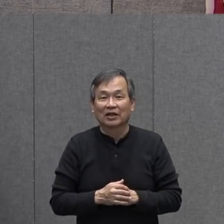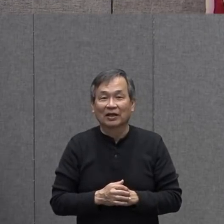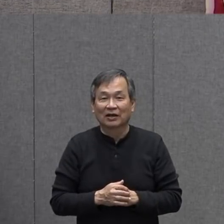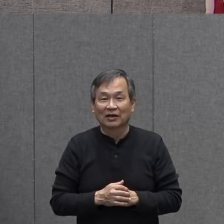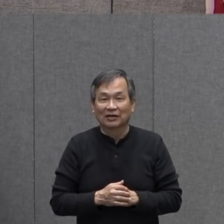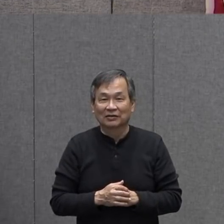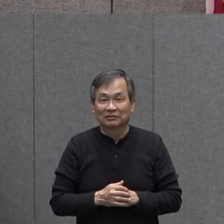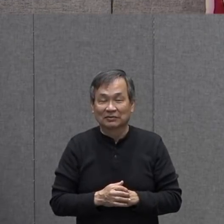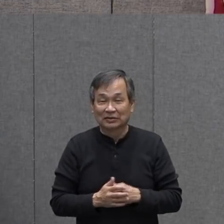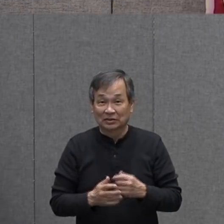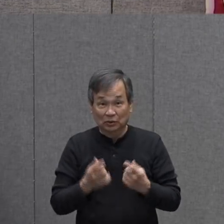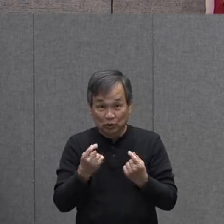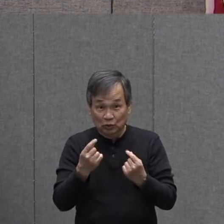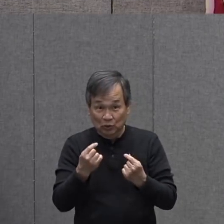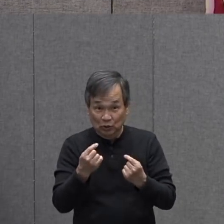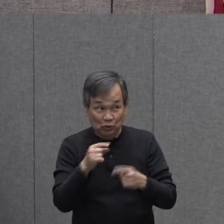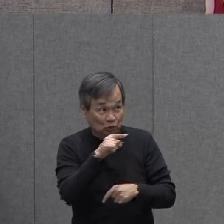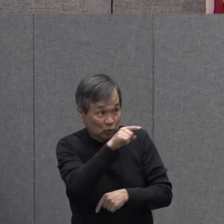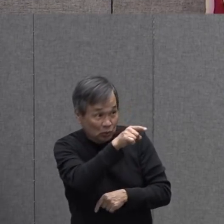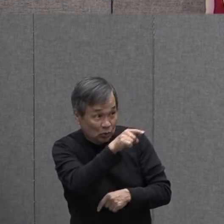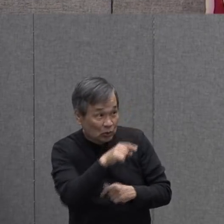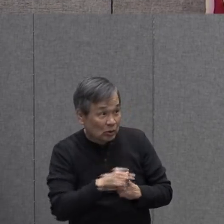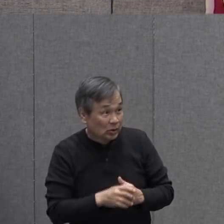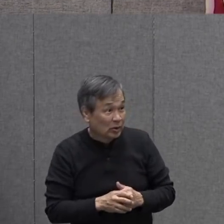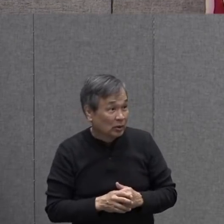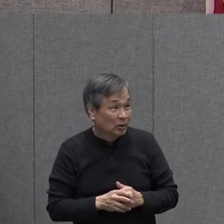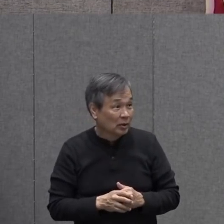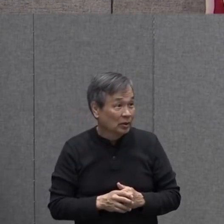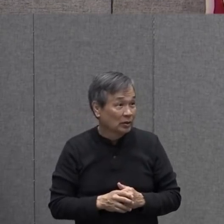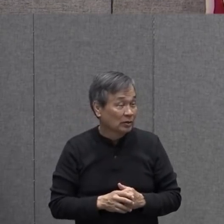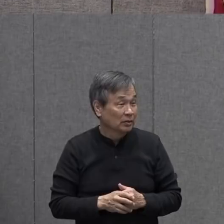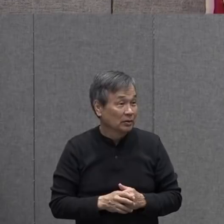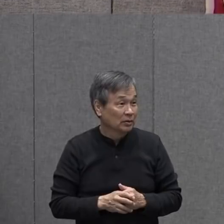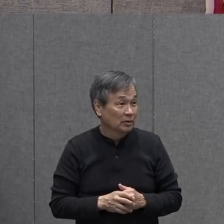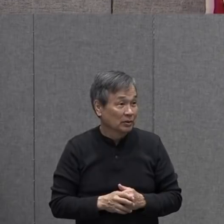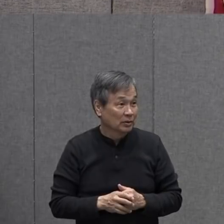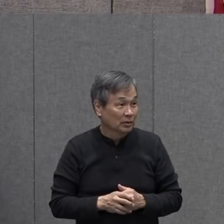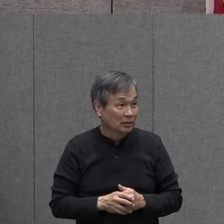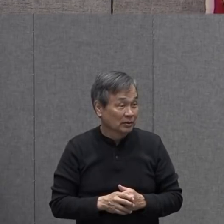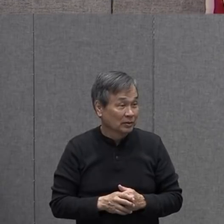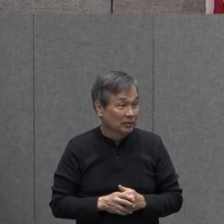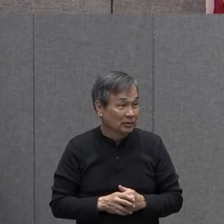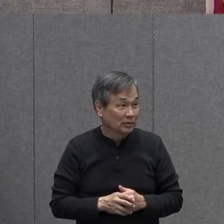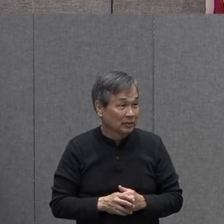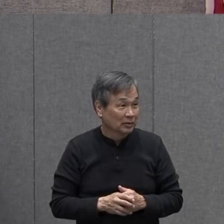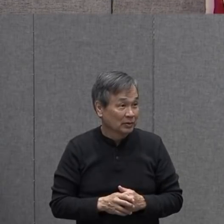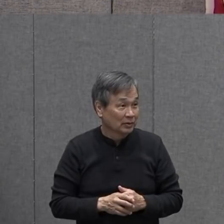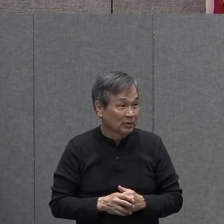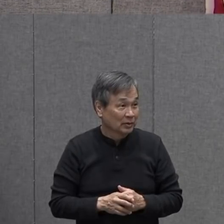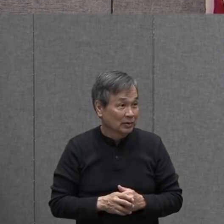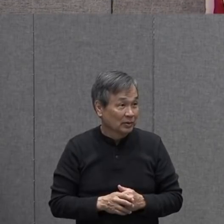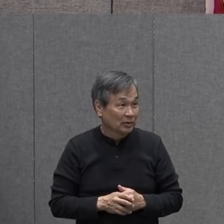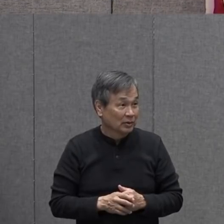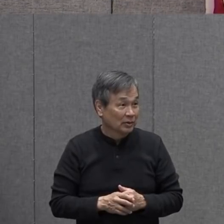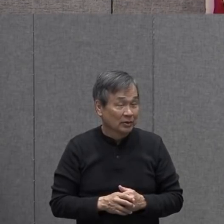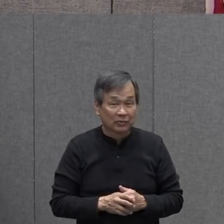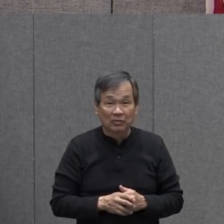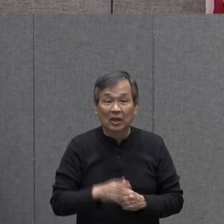can move, I can move it back and forth. Can go up, and it can go down. And when I take a closer look in here,